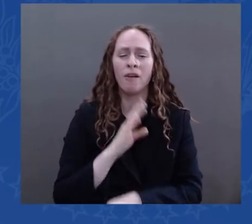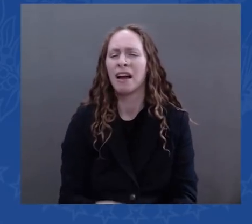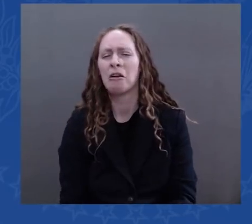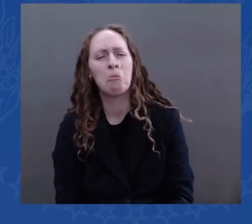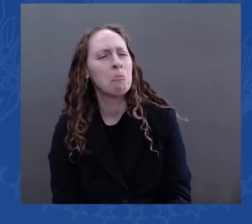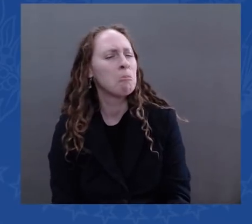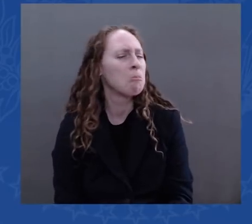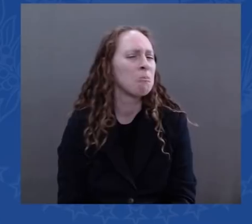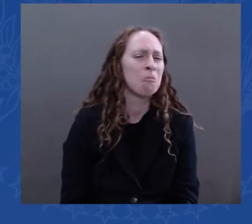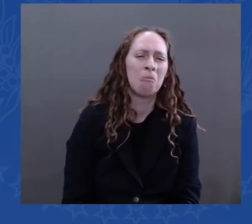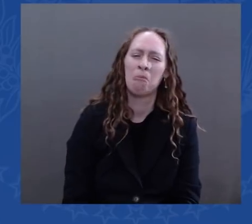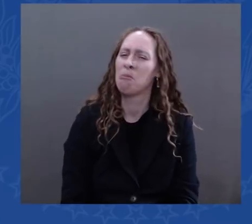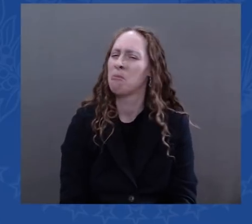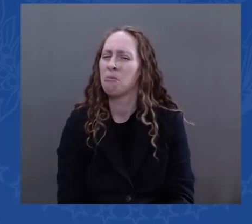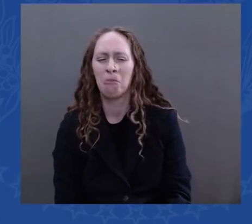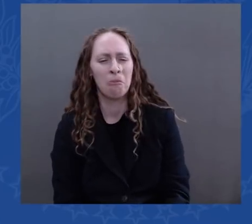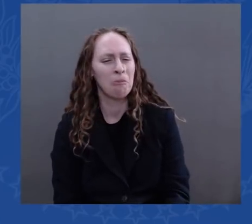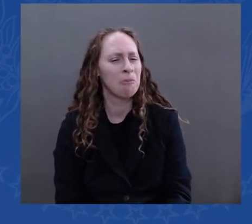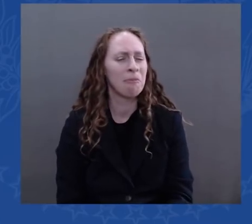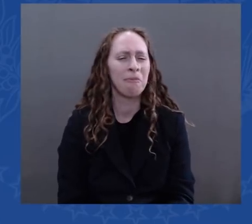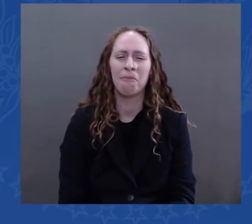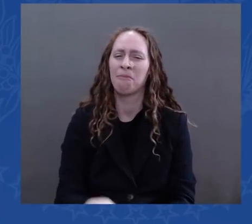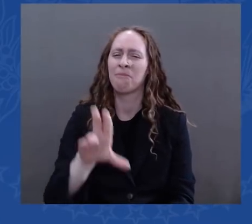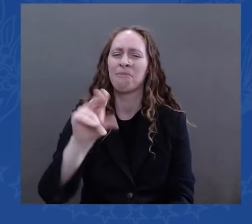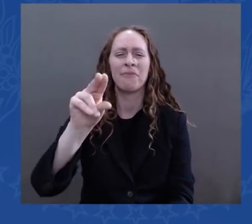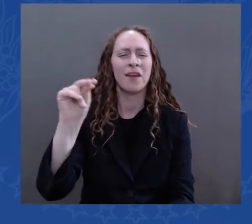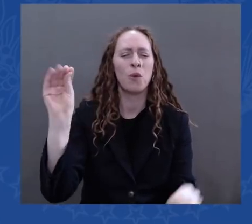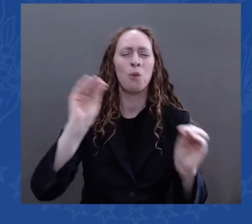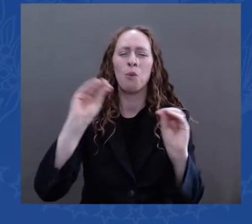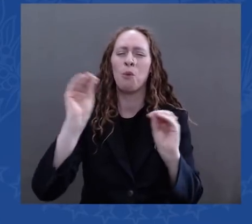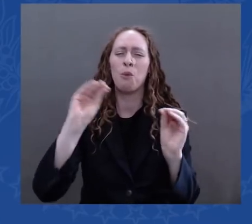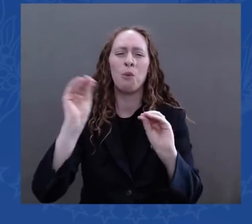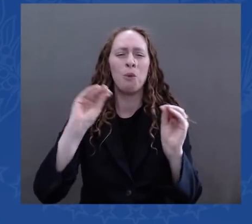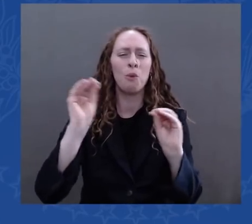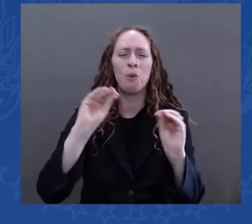Nobody believes we're going to take town -- I was going to -- I was talking about taking down Putin.